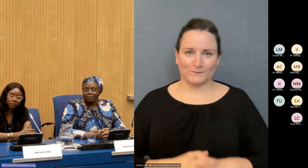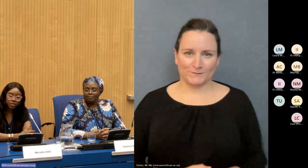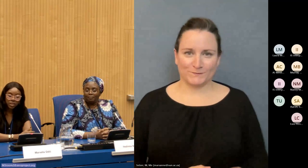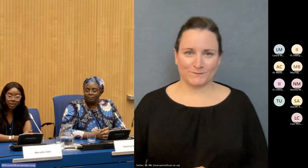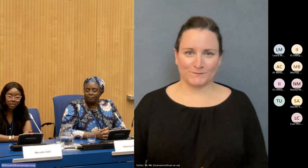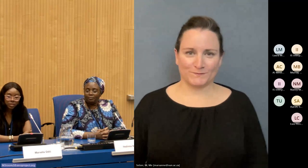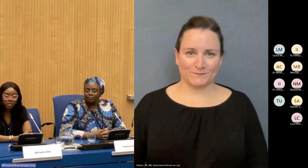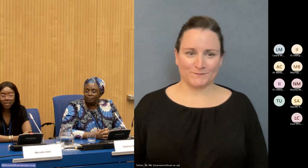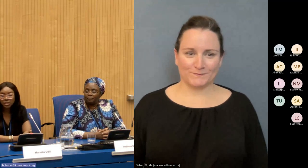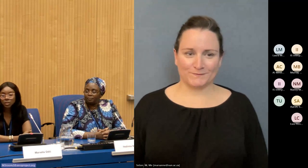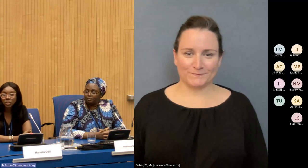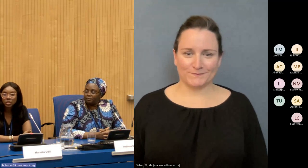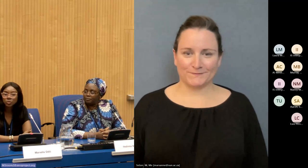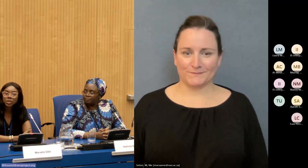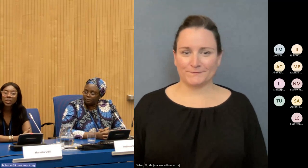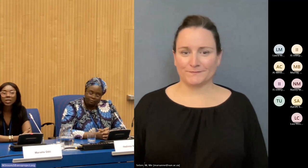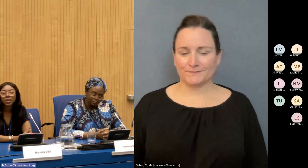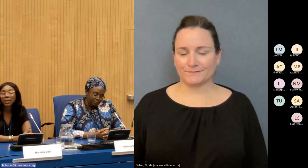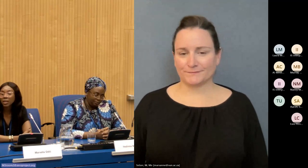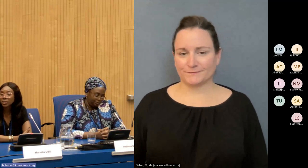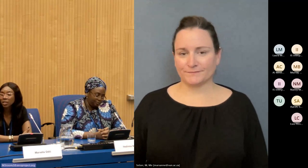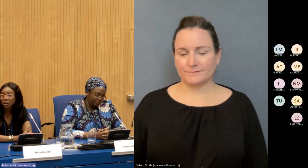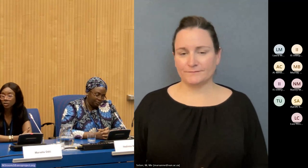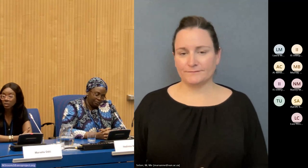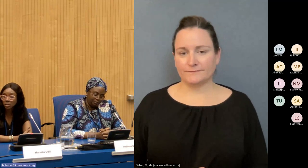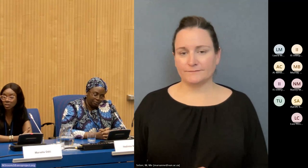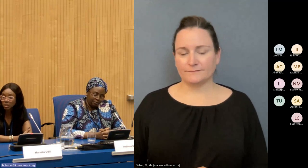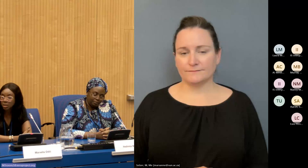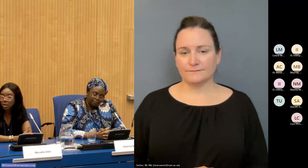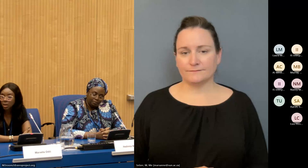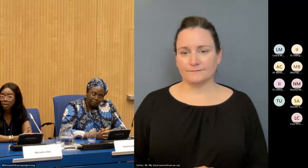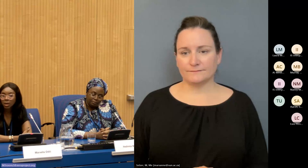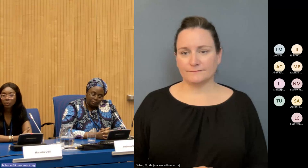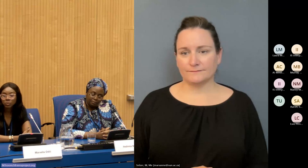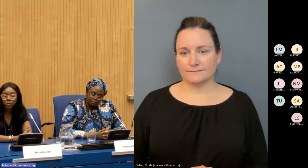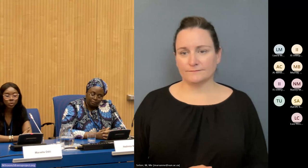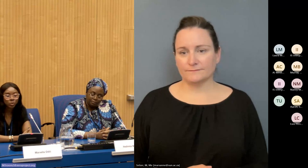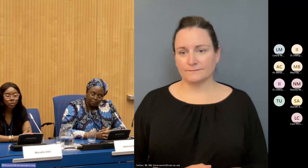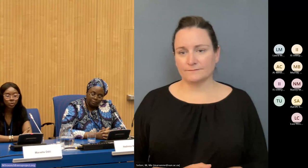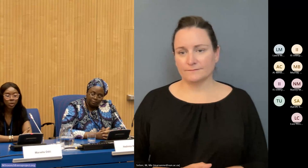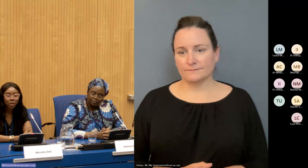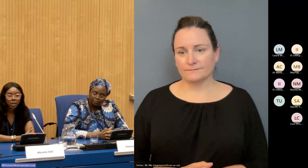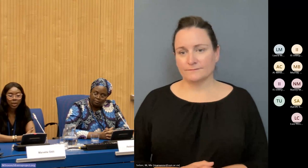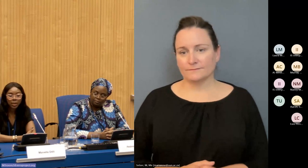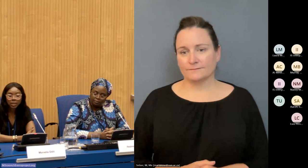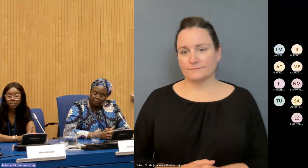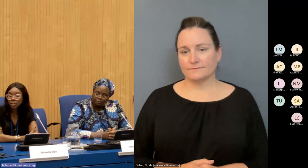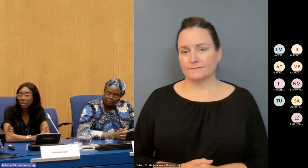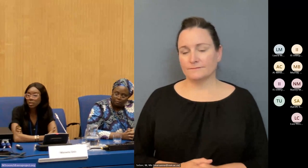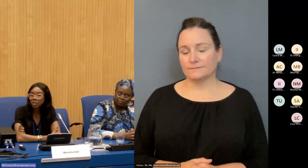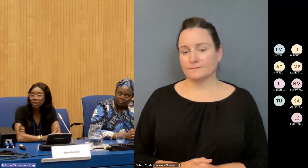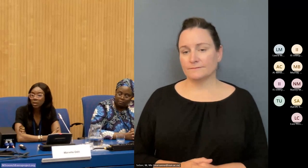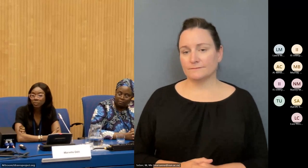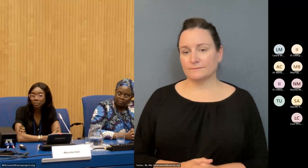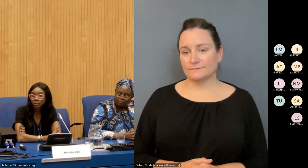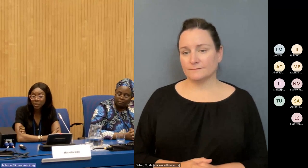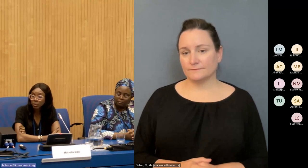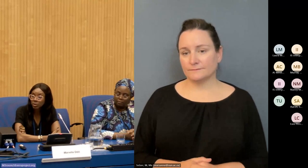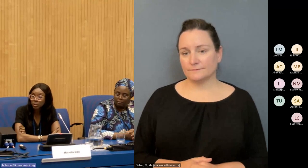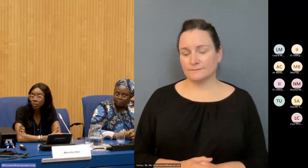At the organisation, we engage councillors, these people. The